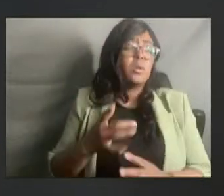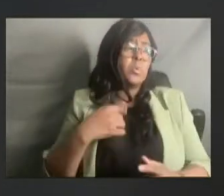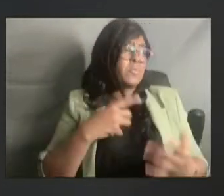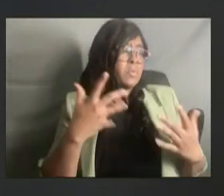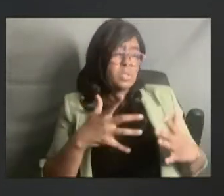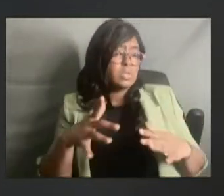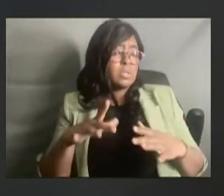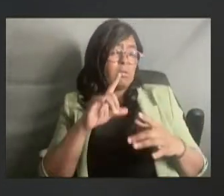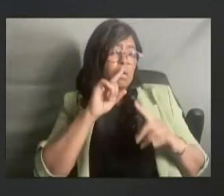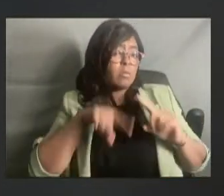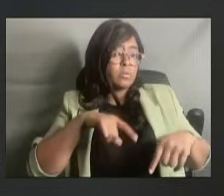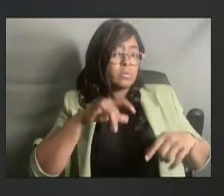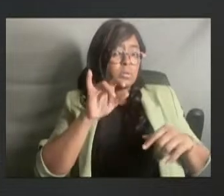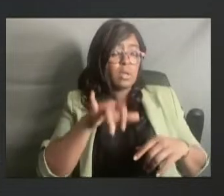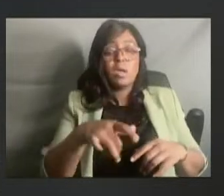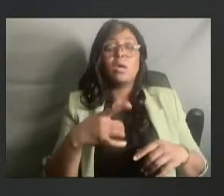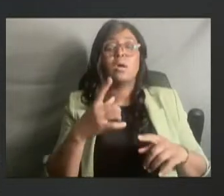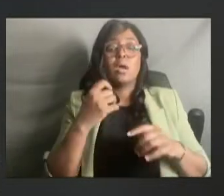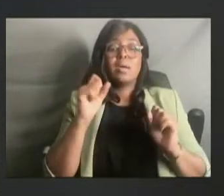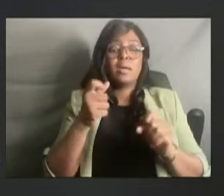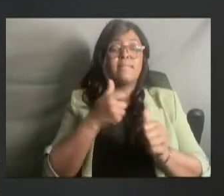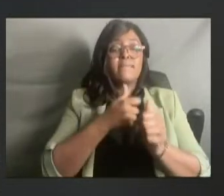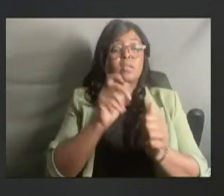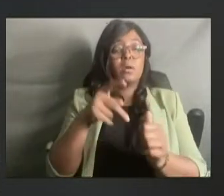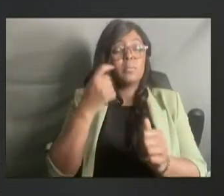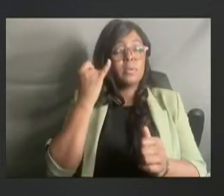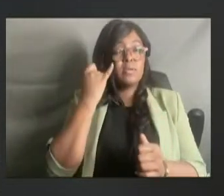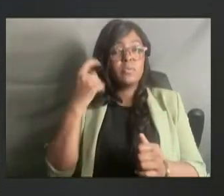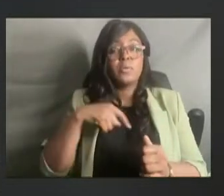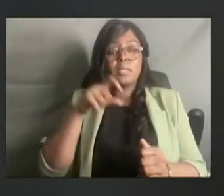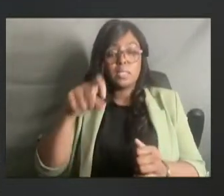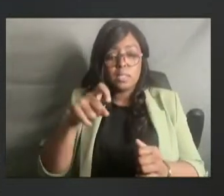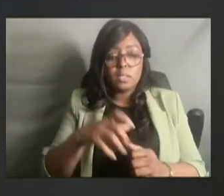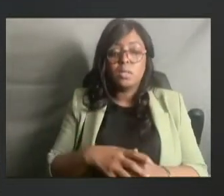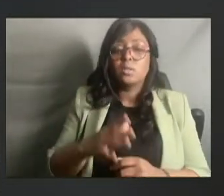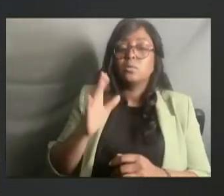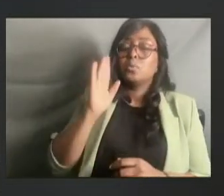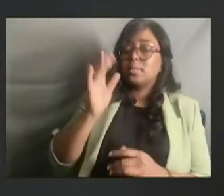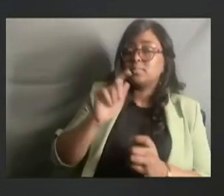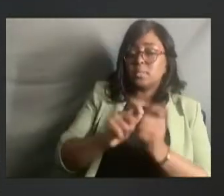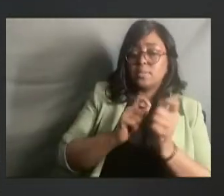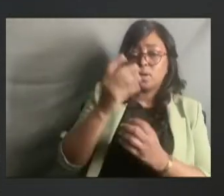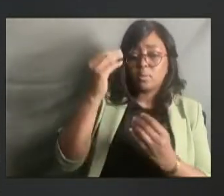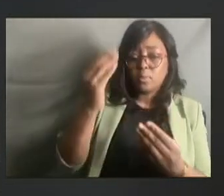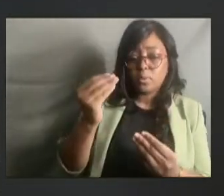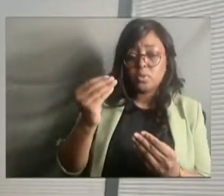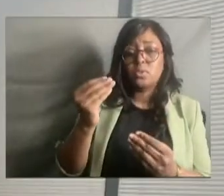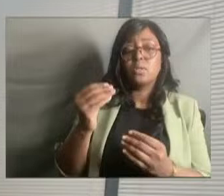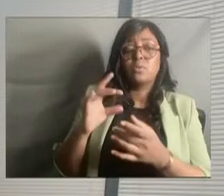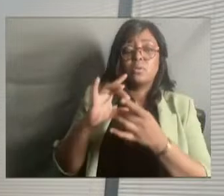we covered that. I can follow up with somebody if they want to we'll specific information